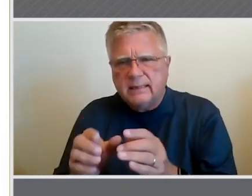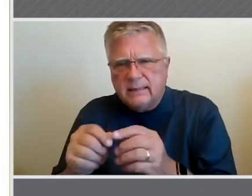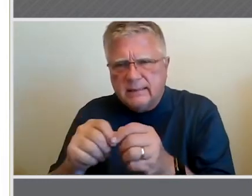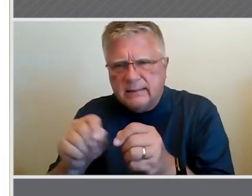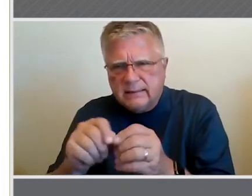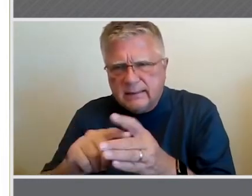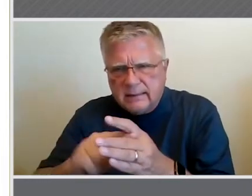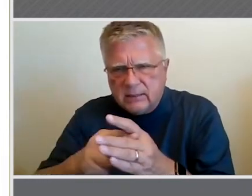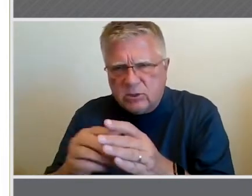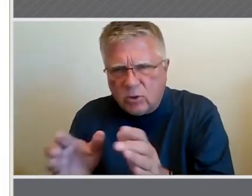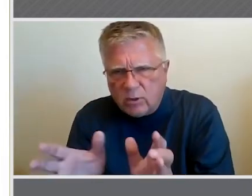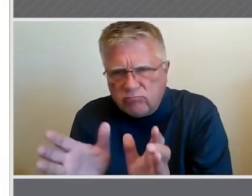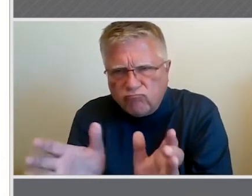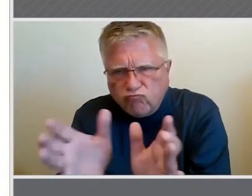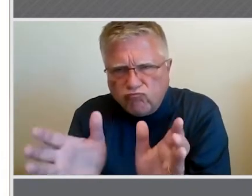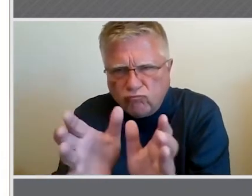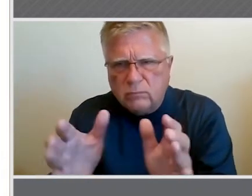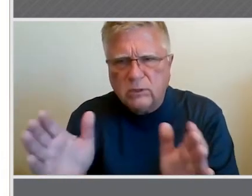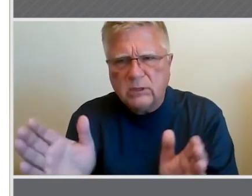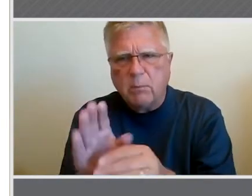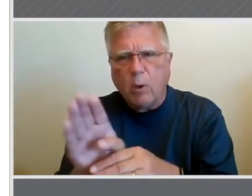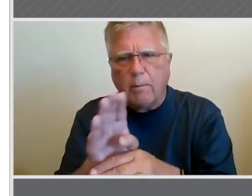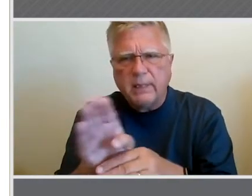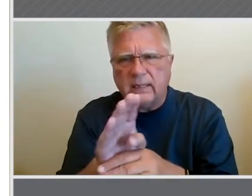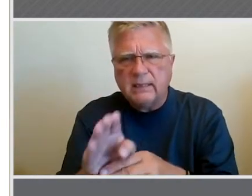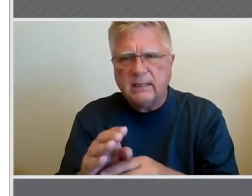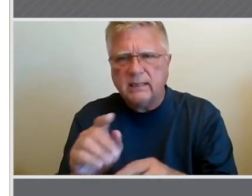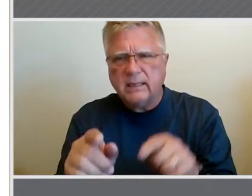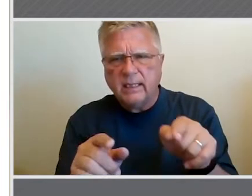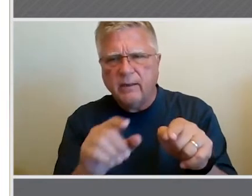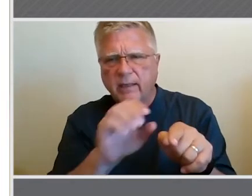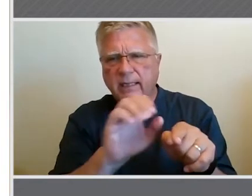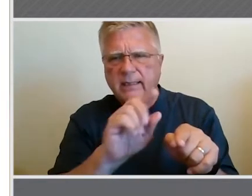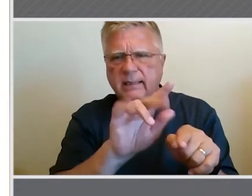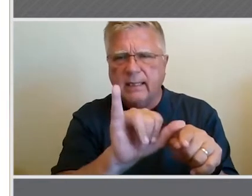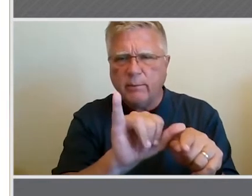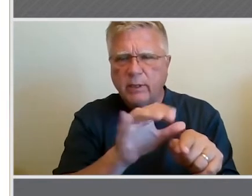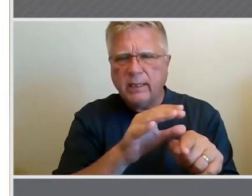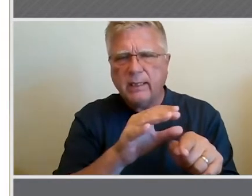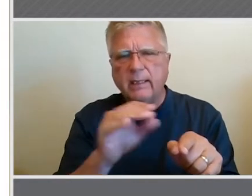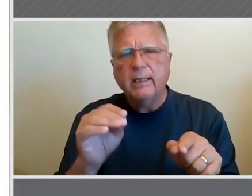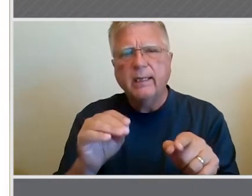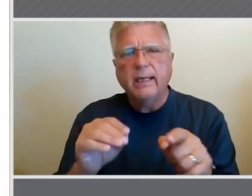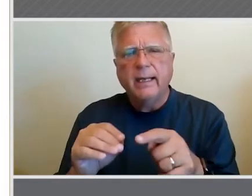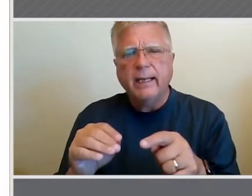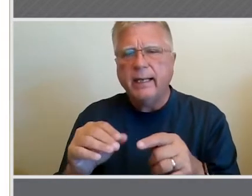businesses in both East Liberty at gallery and pen and a new category expansion which